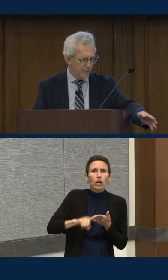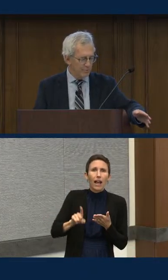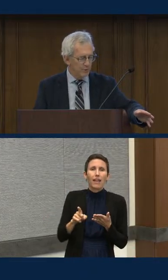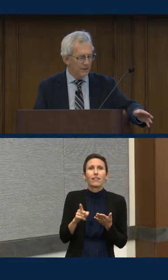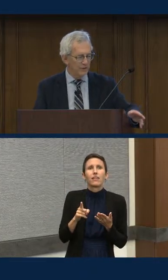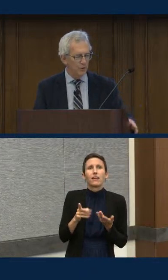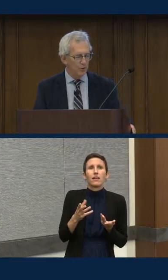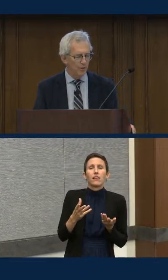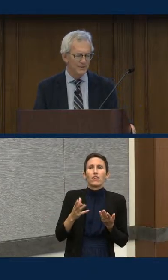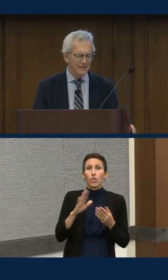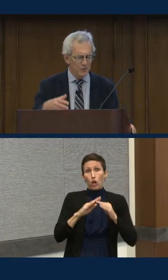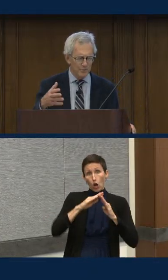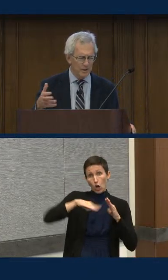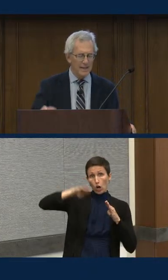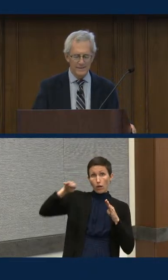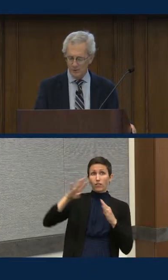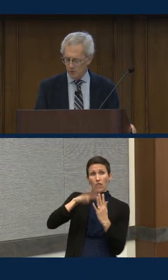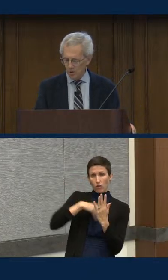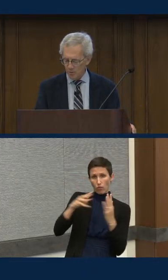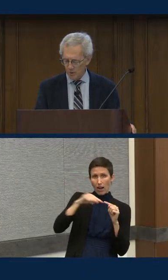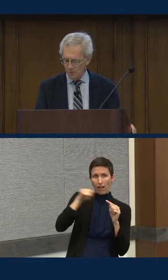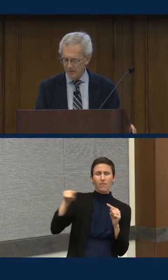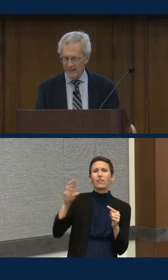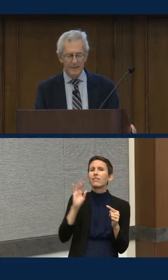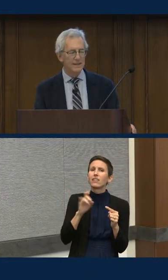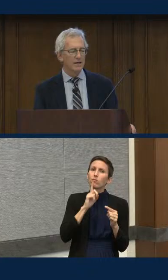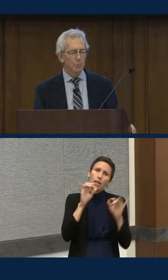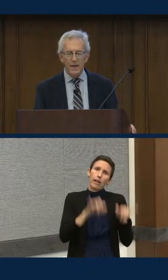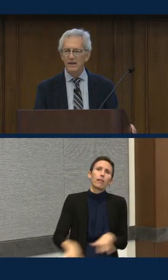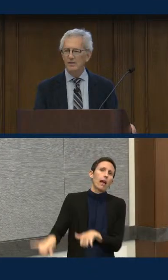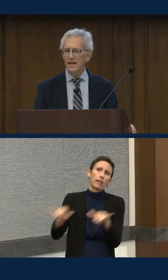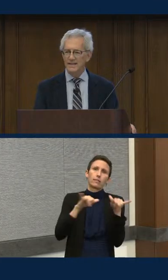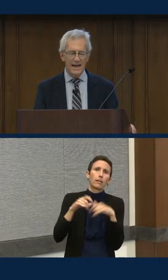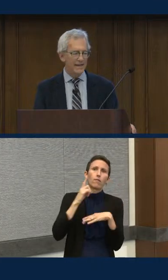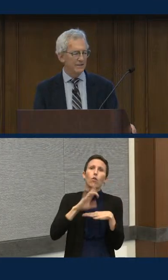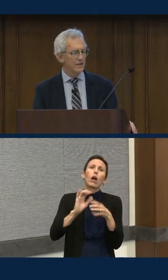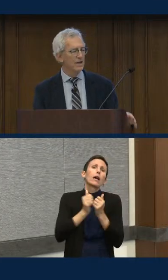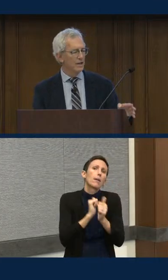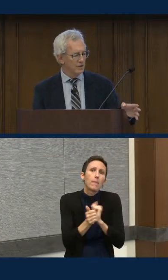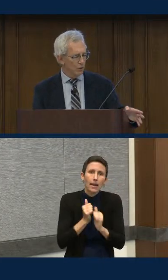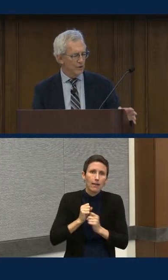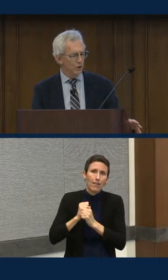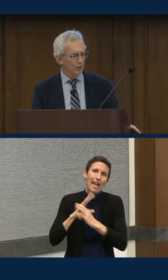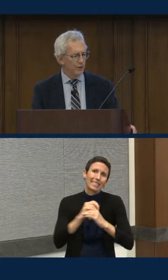difference between the two curvess is a hallmark of a